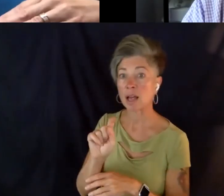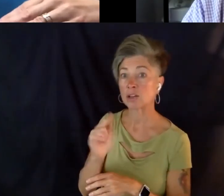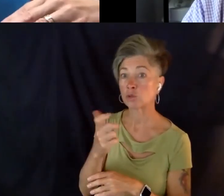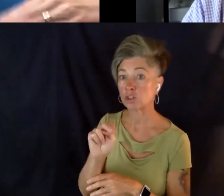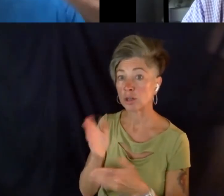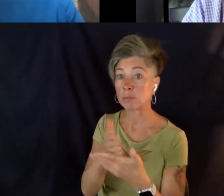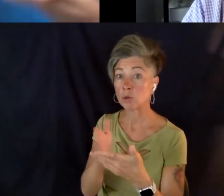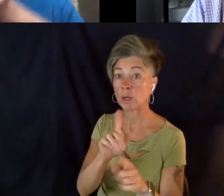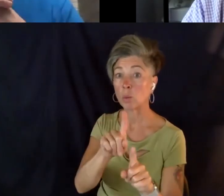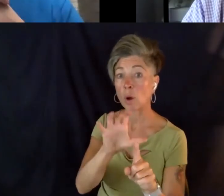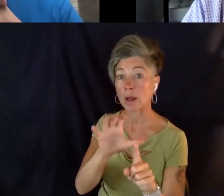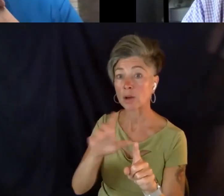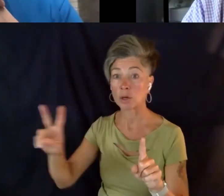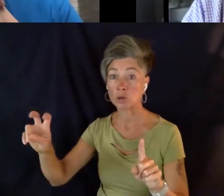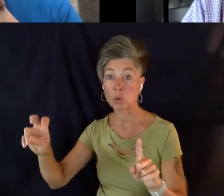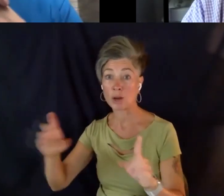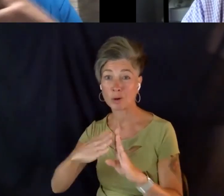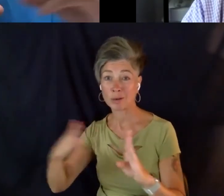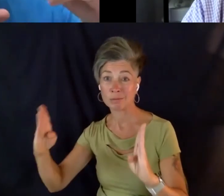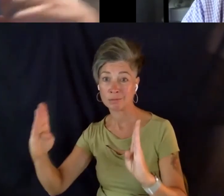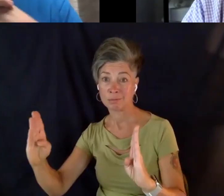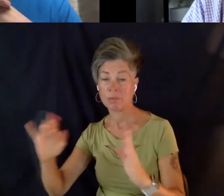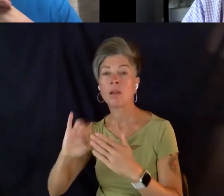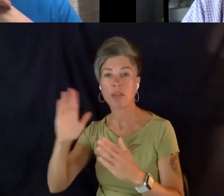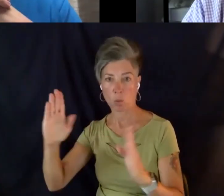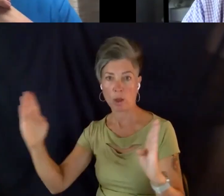That will decrease certainly in that that menopausal state.